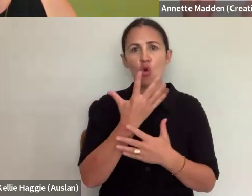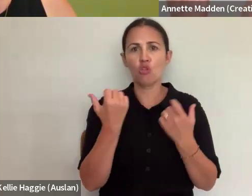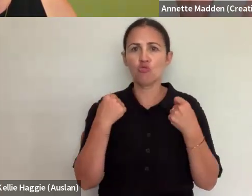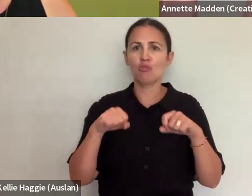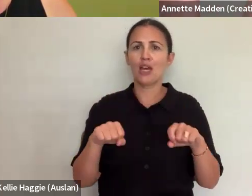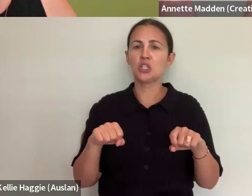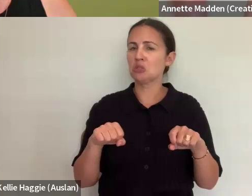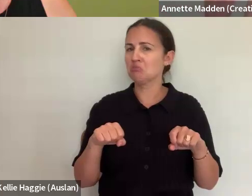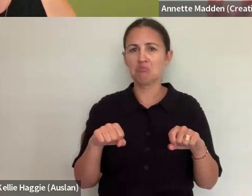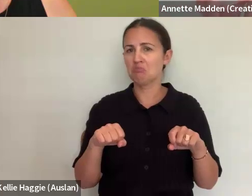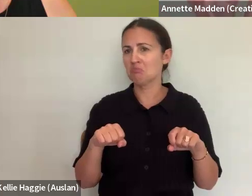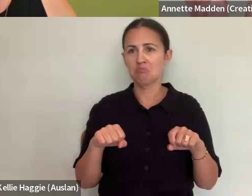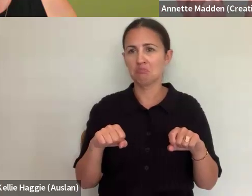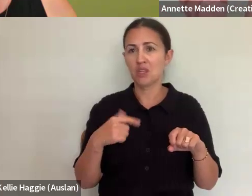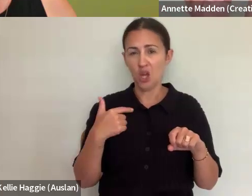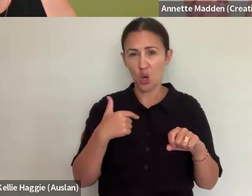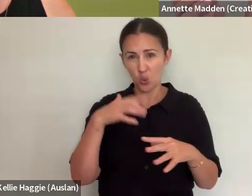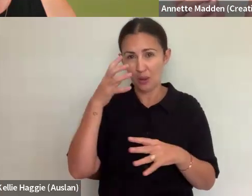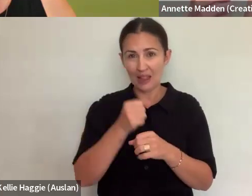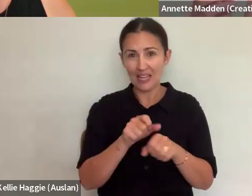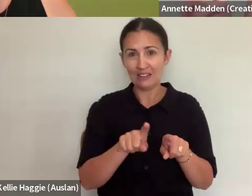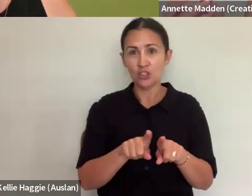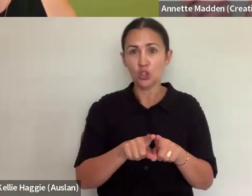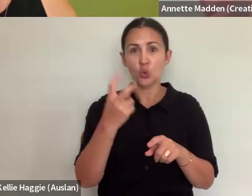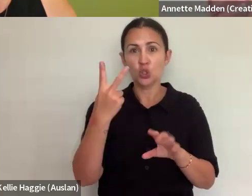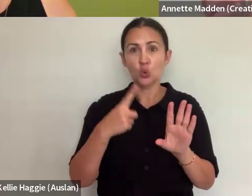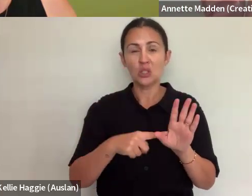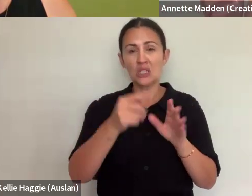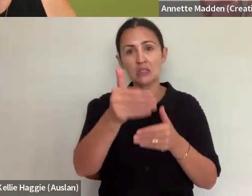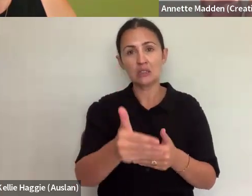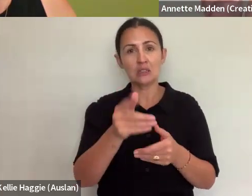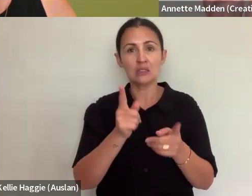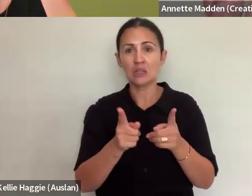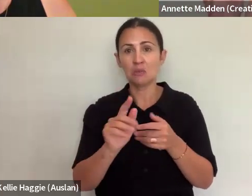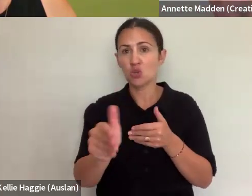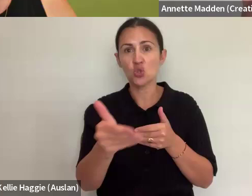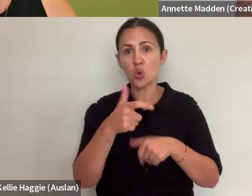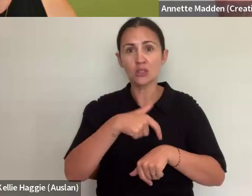. But I think we are not necessarily expecting that this